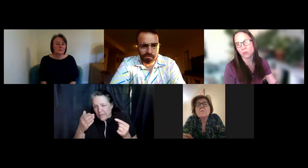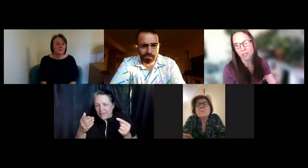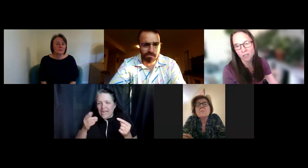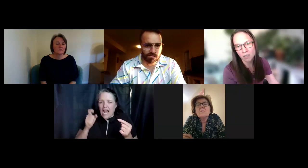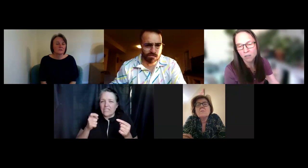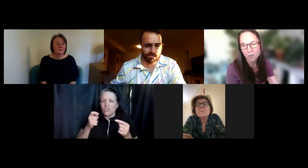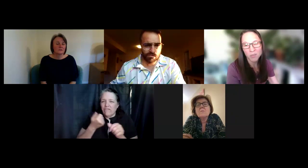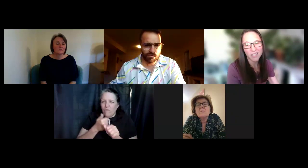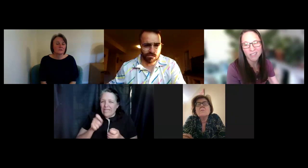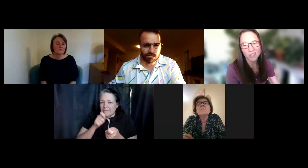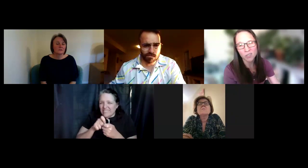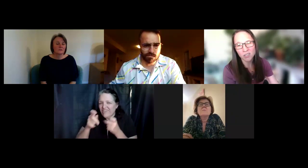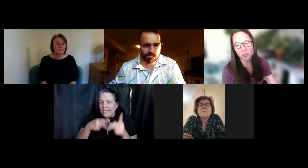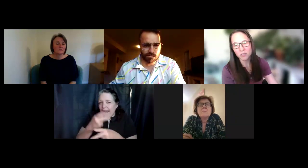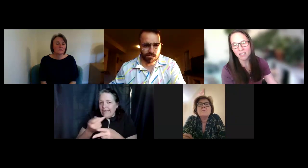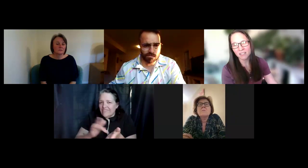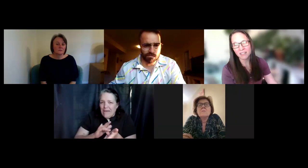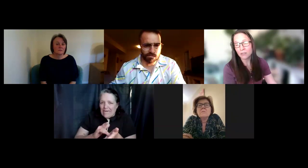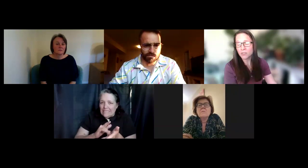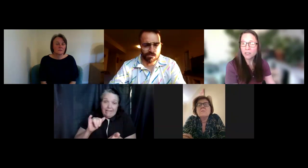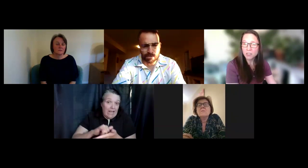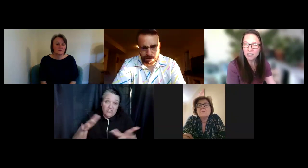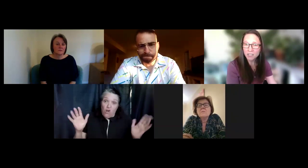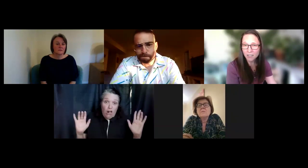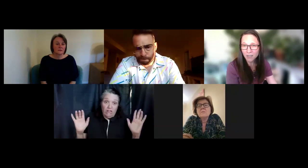through my kidney. But that is truly the only lifestyle change I have had to make,